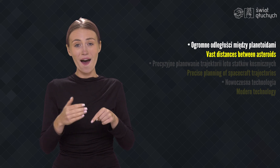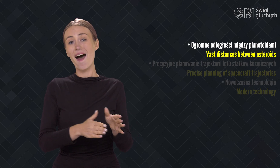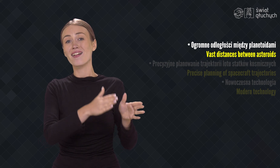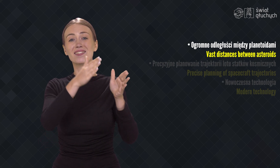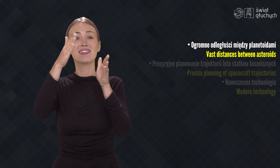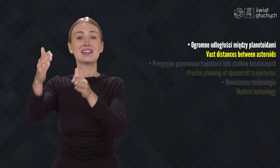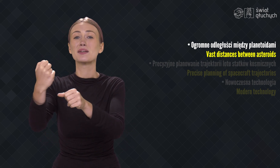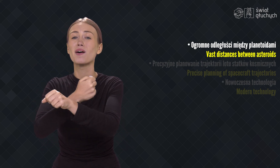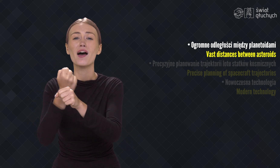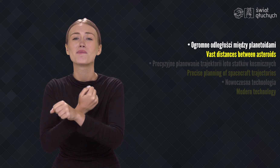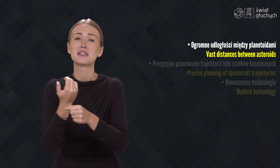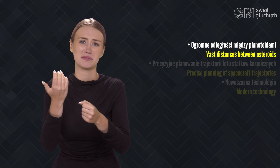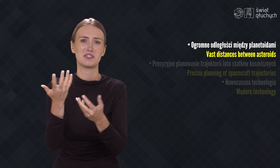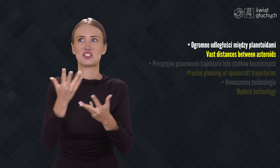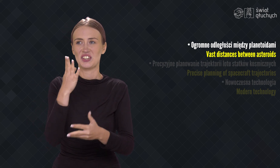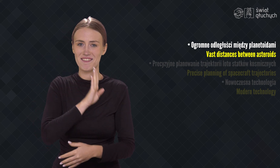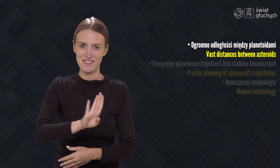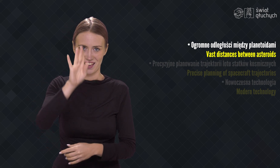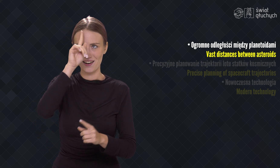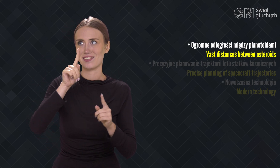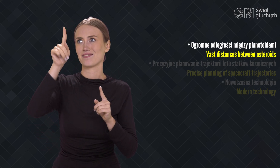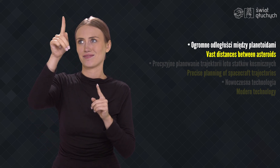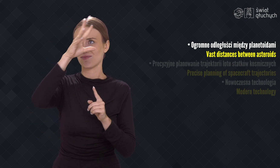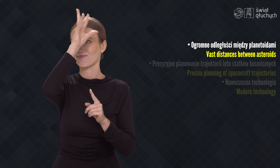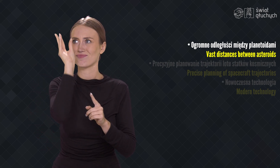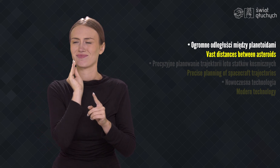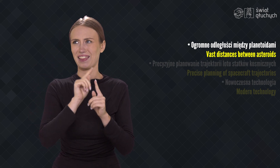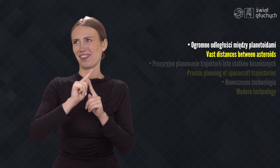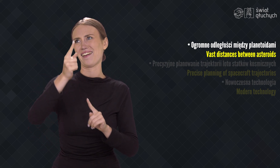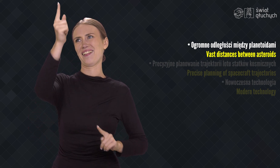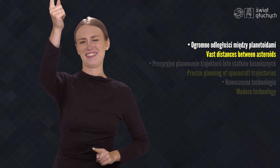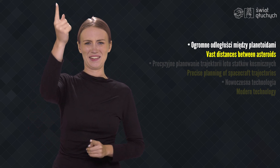and the next nearest one… would be all the way on the Moon.